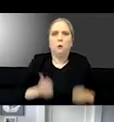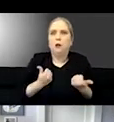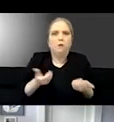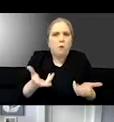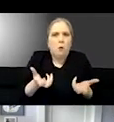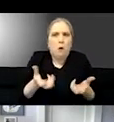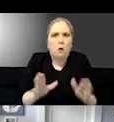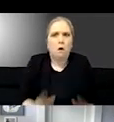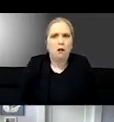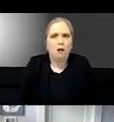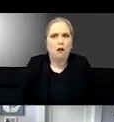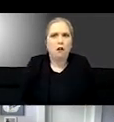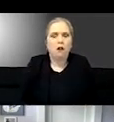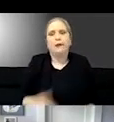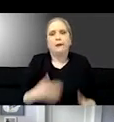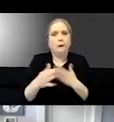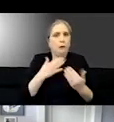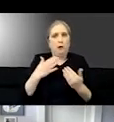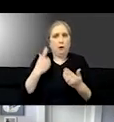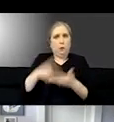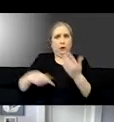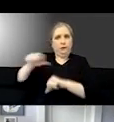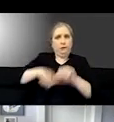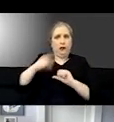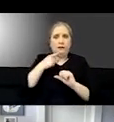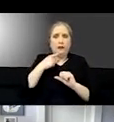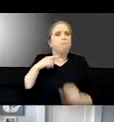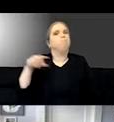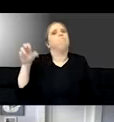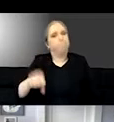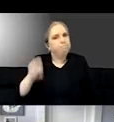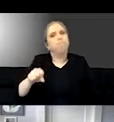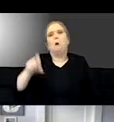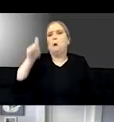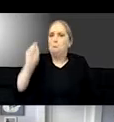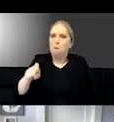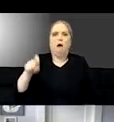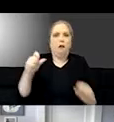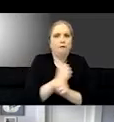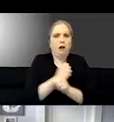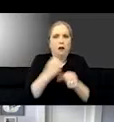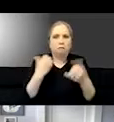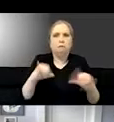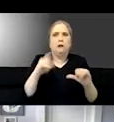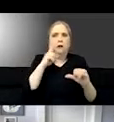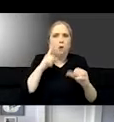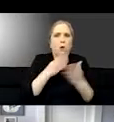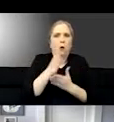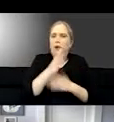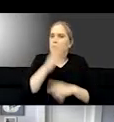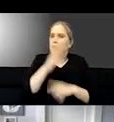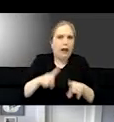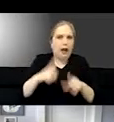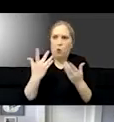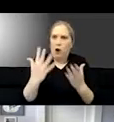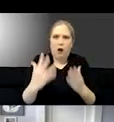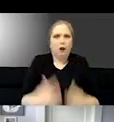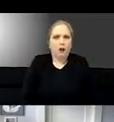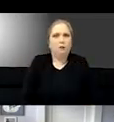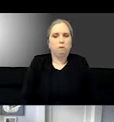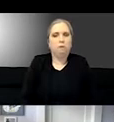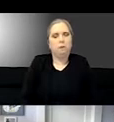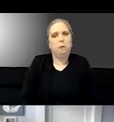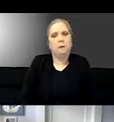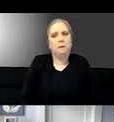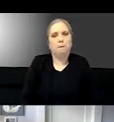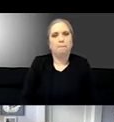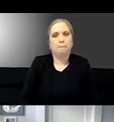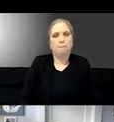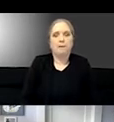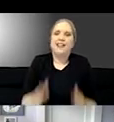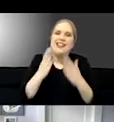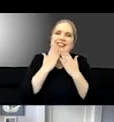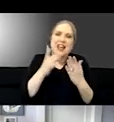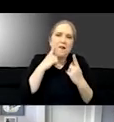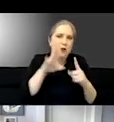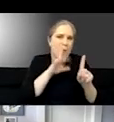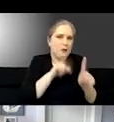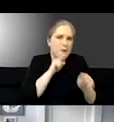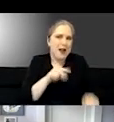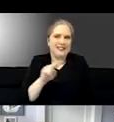Madeline in Bridgeton, Missouri says -- well, that's a question for Judy. We'll wait until Judy comes.